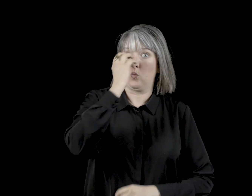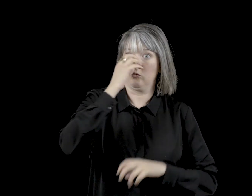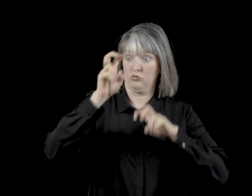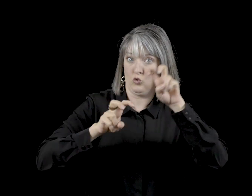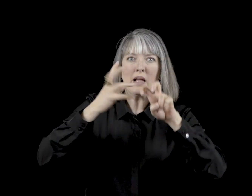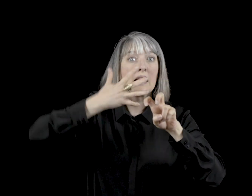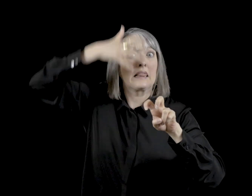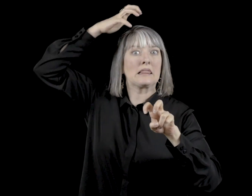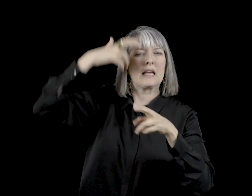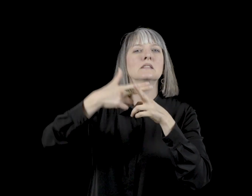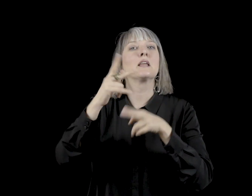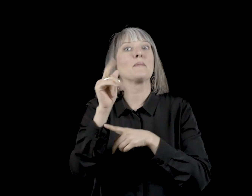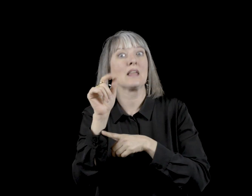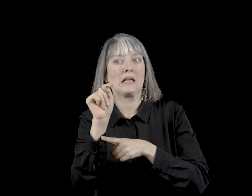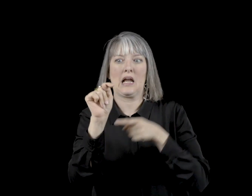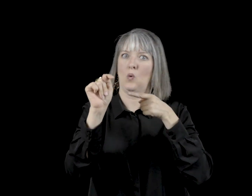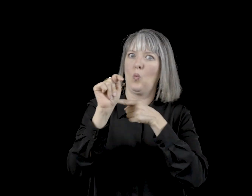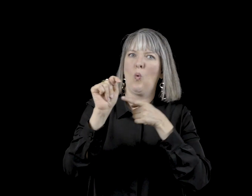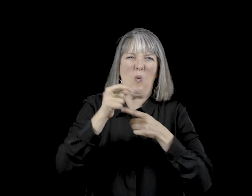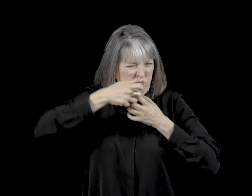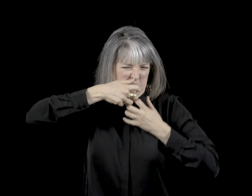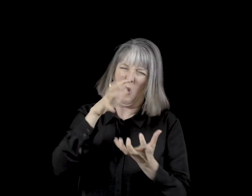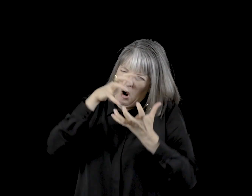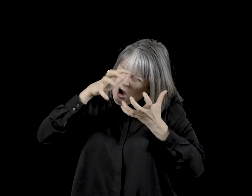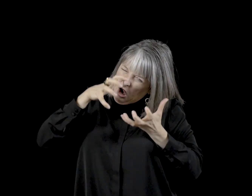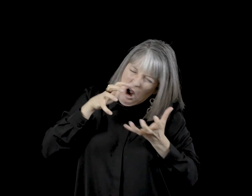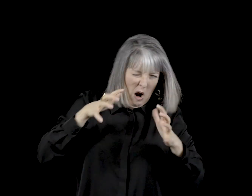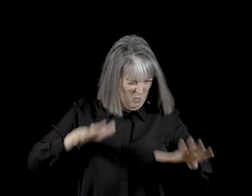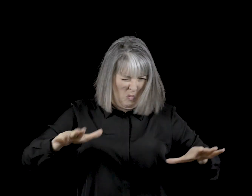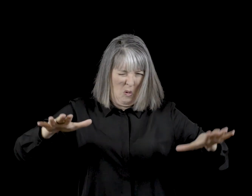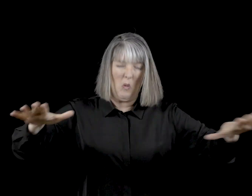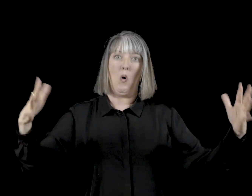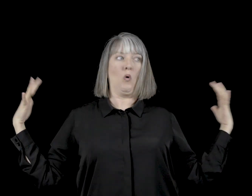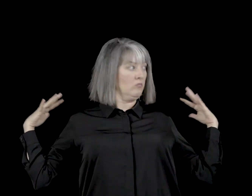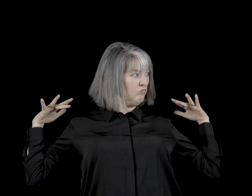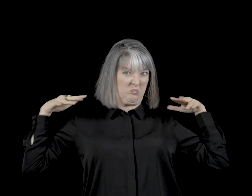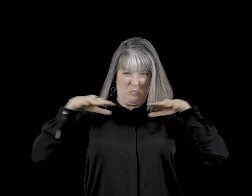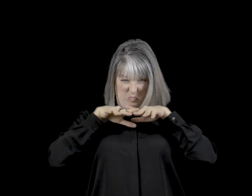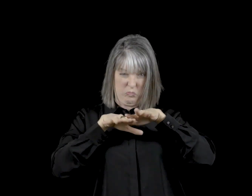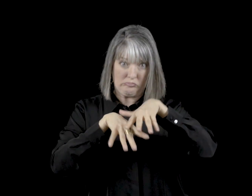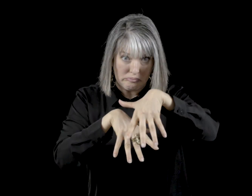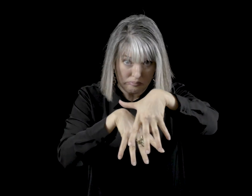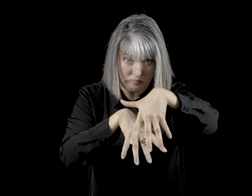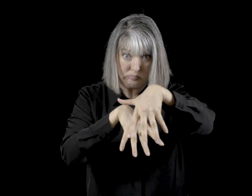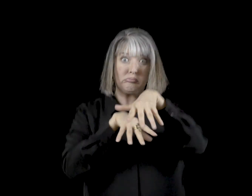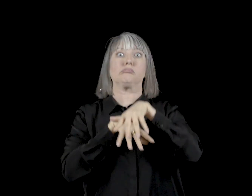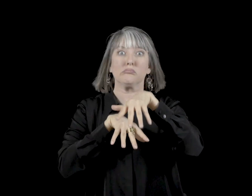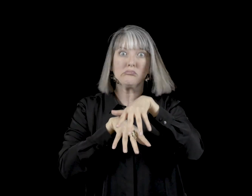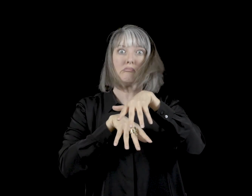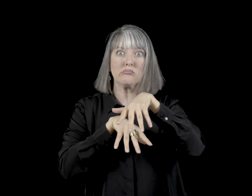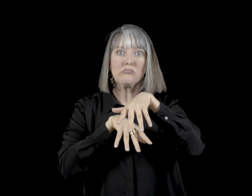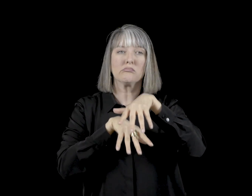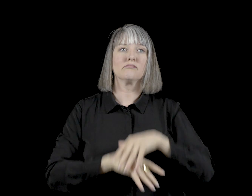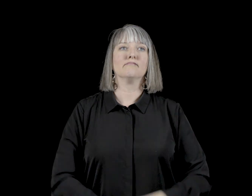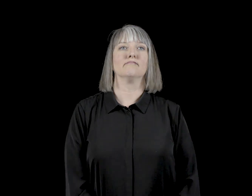The circus lion, Kat, gave a mighty roar which brought the elephants to a standstill.